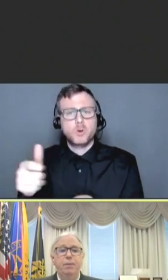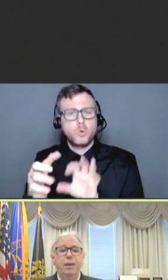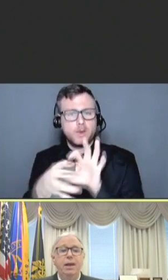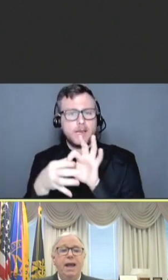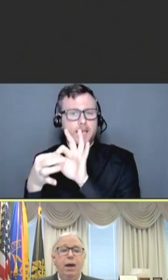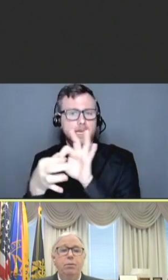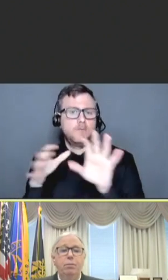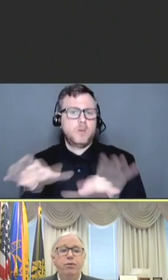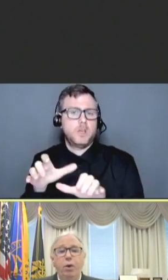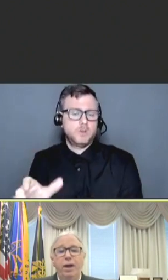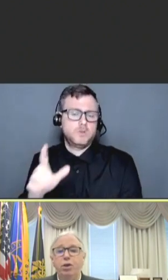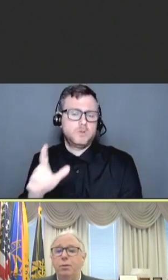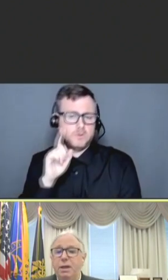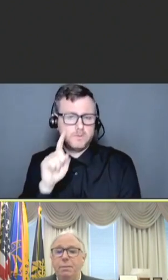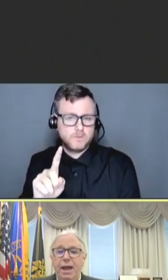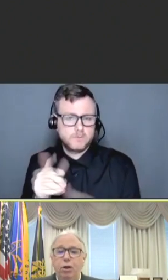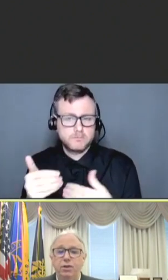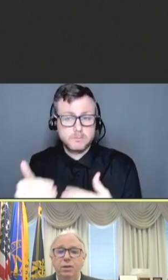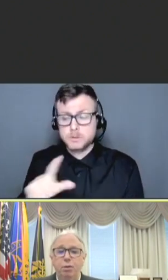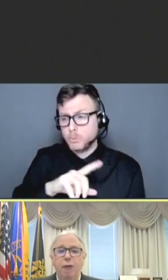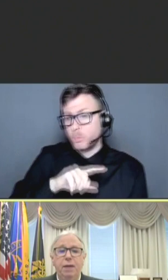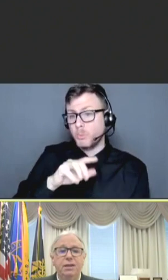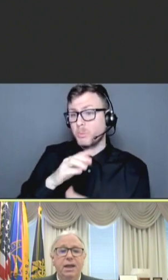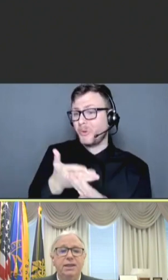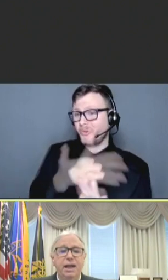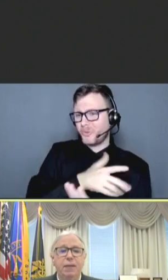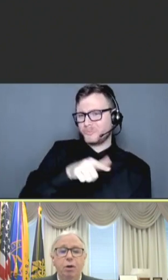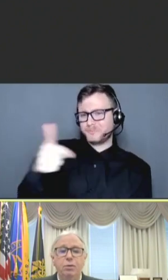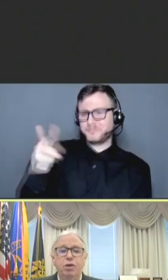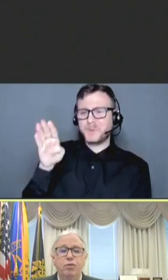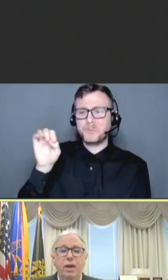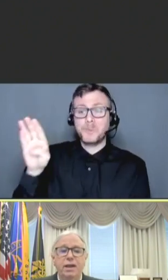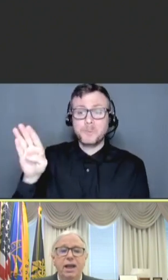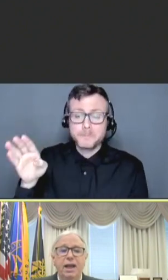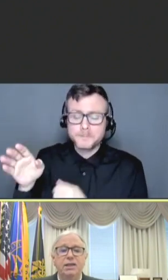Now, before I turn the meeting back over to Bob, I'd like to take a moment to recognize